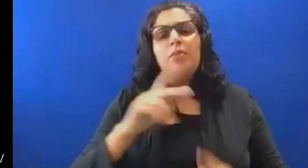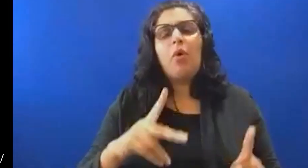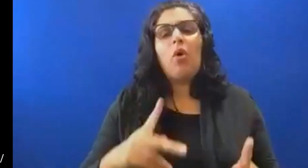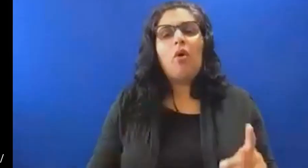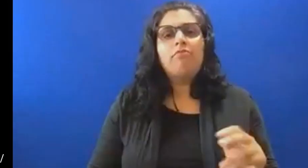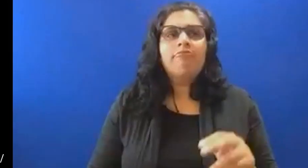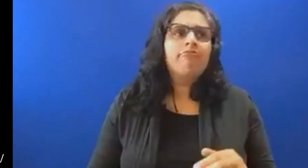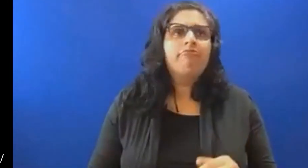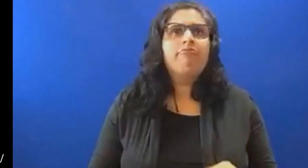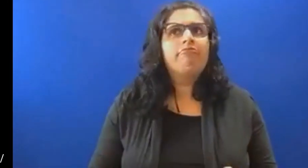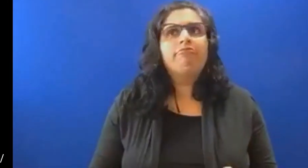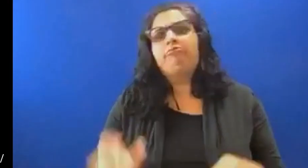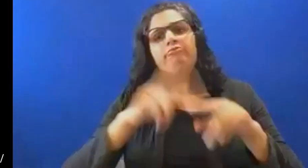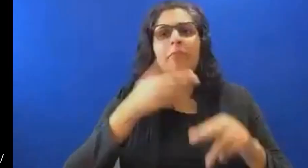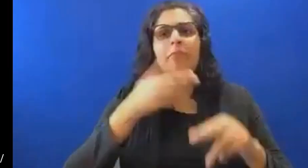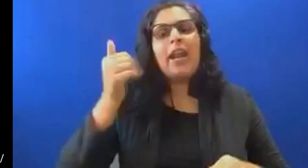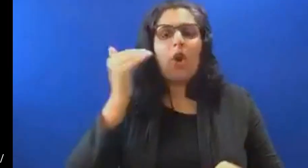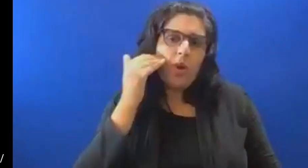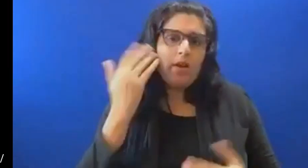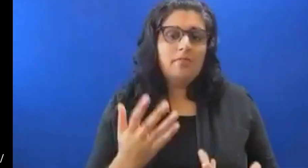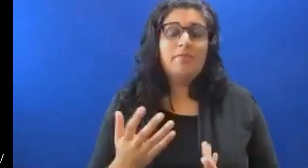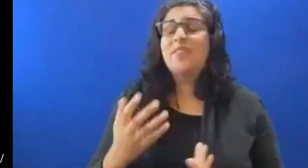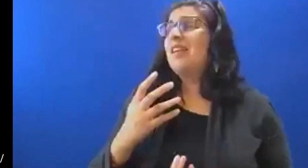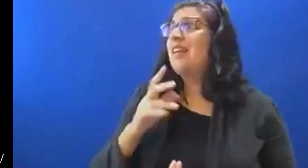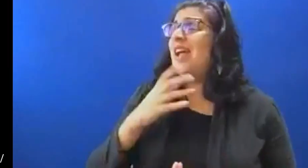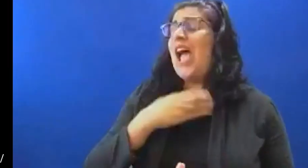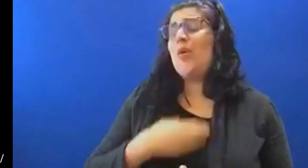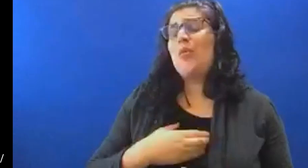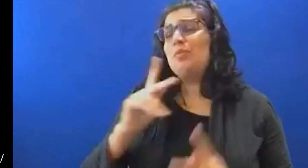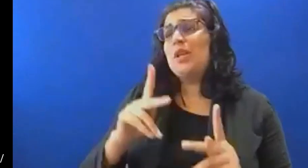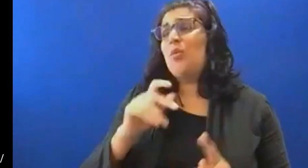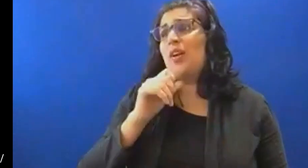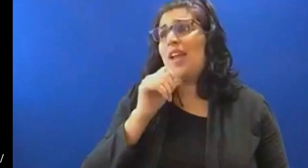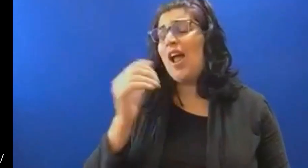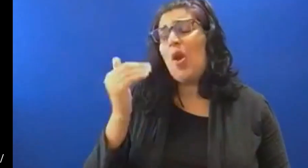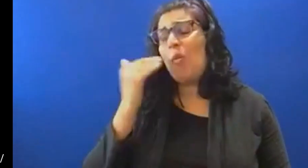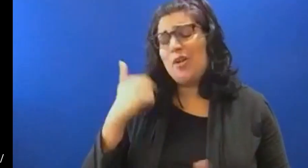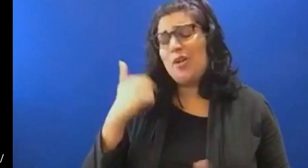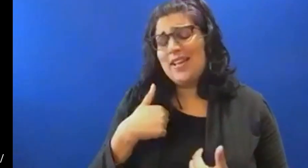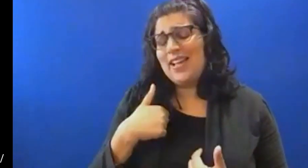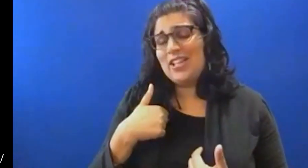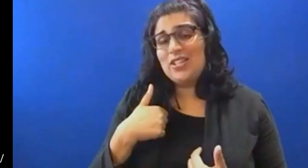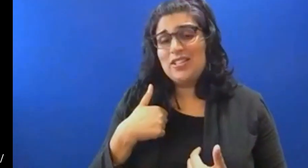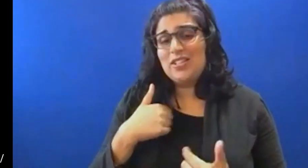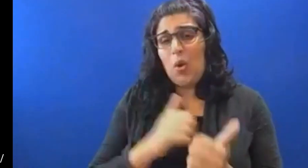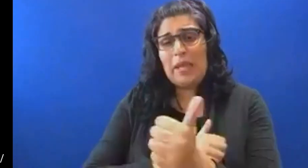The truth is that I wish people would stop being aware of me and start going well beyond the concept of awareness.